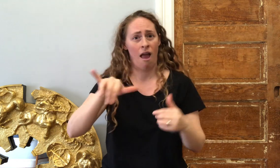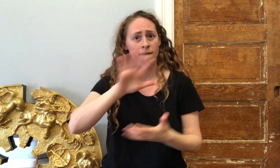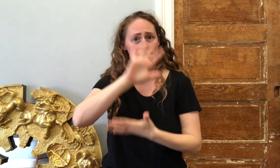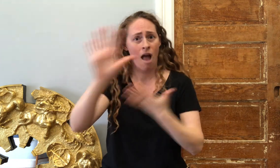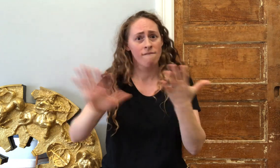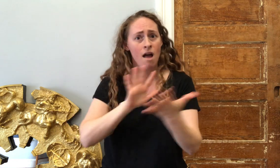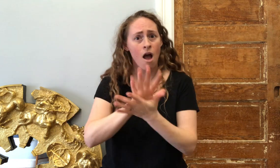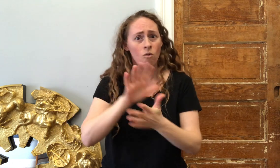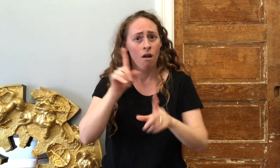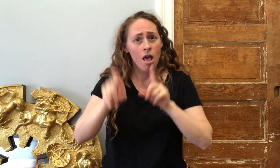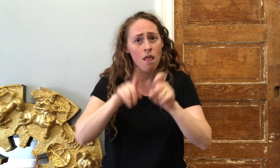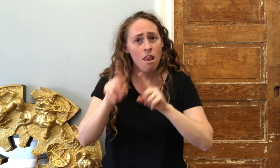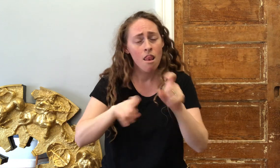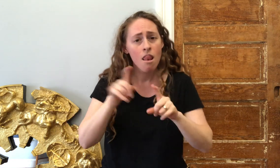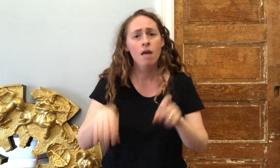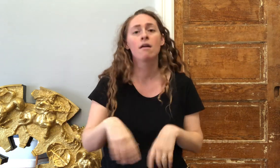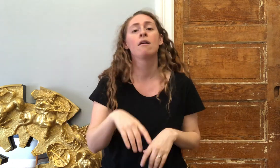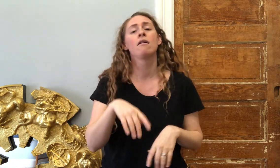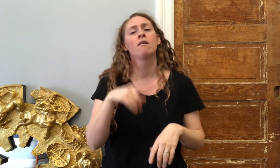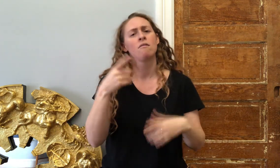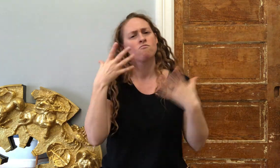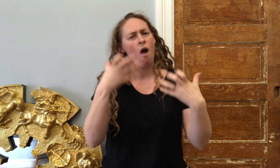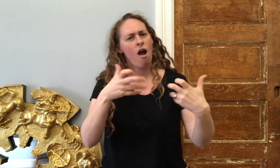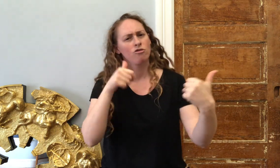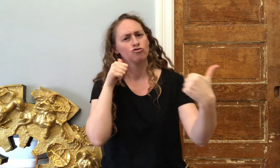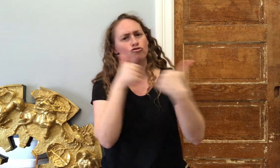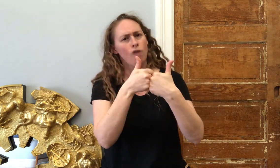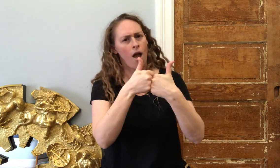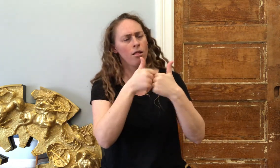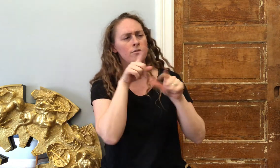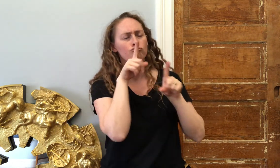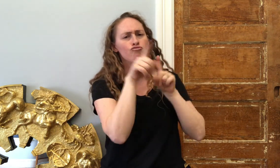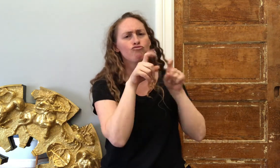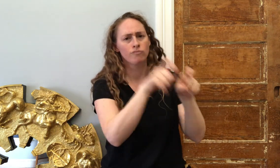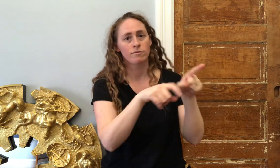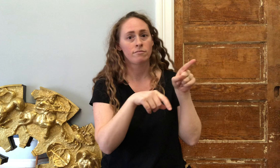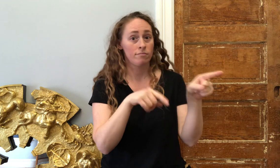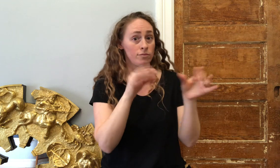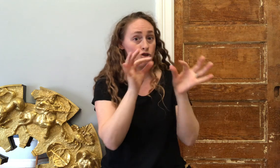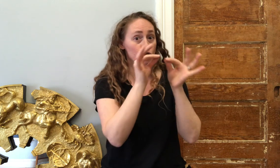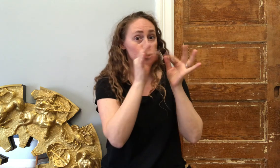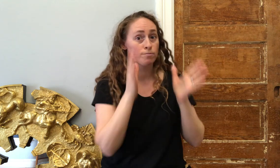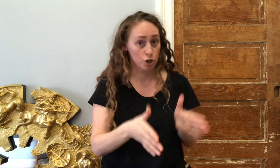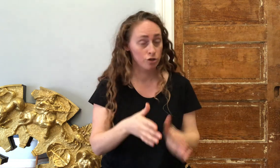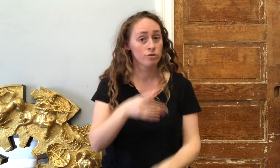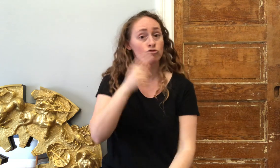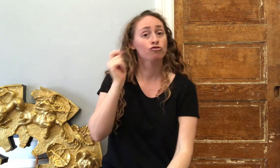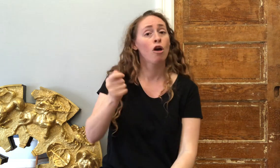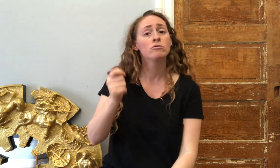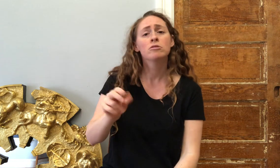during that five-hour interrogation. They wanted to cross-examine the interpreter